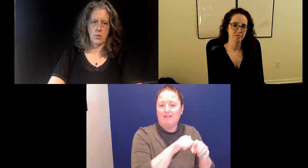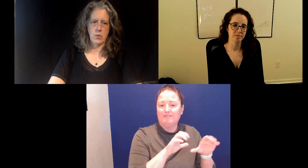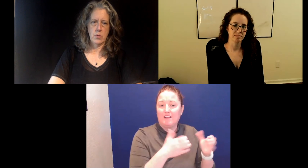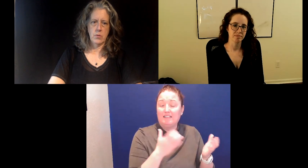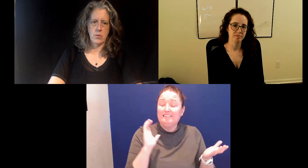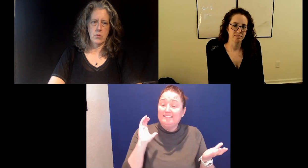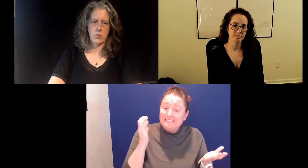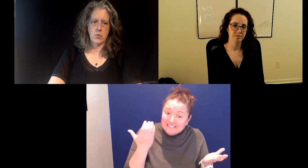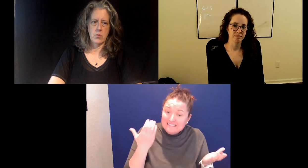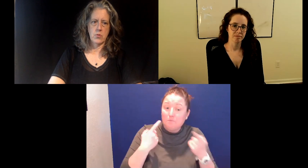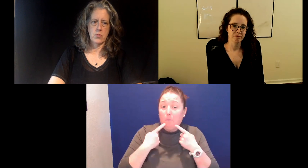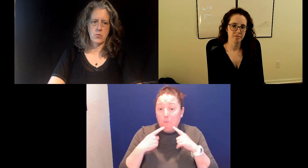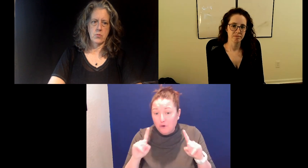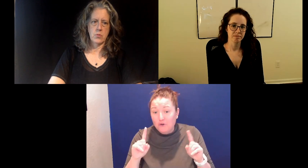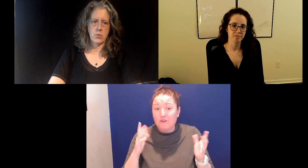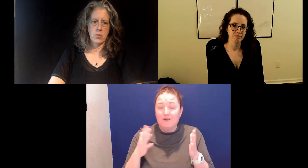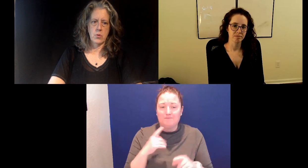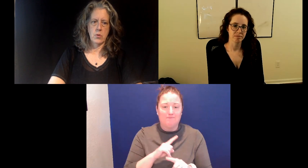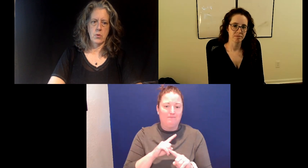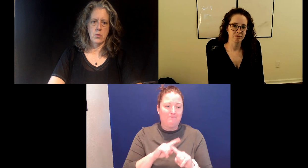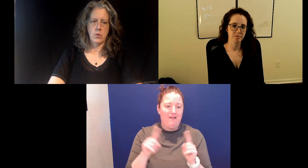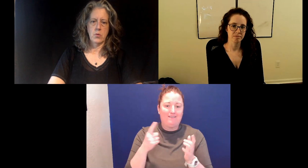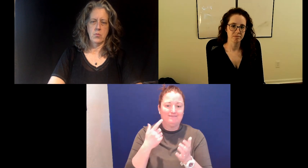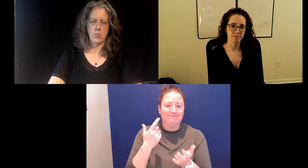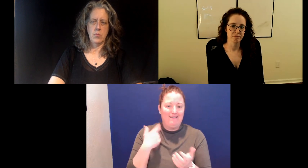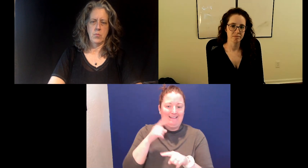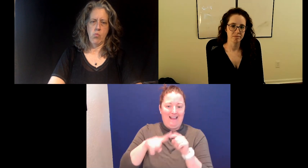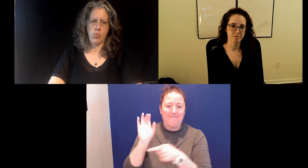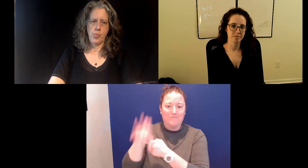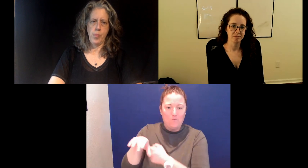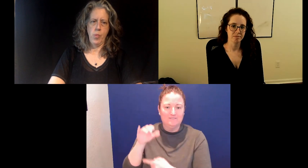um and make sure they have enough training and practice in class so hopefully that'll work if